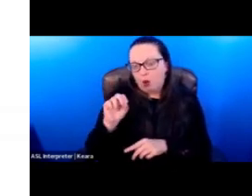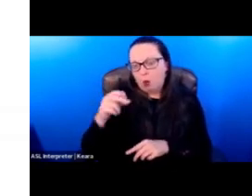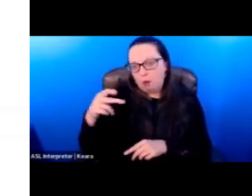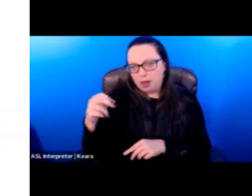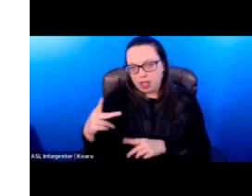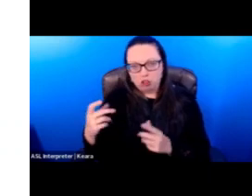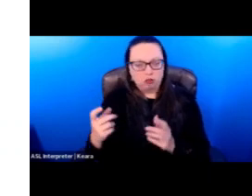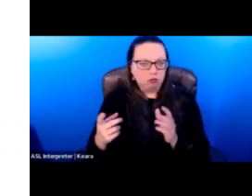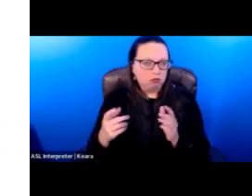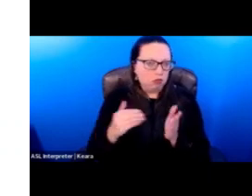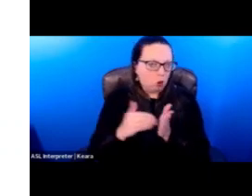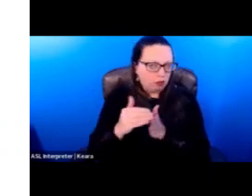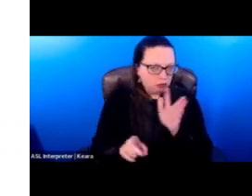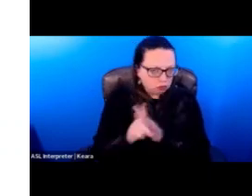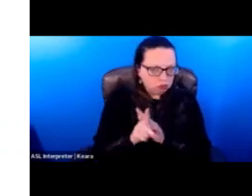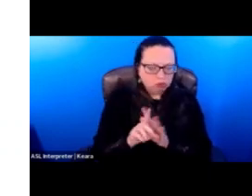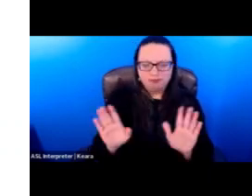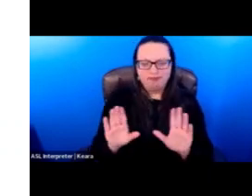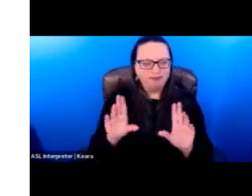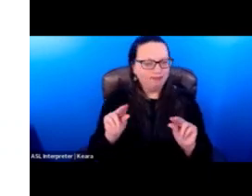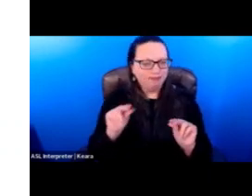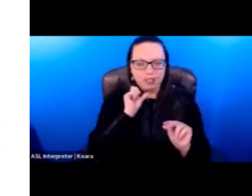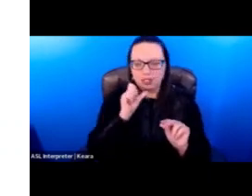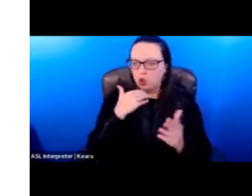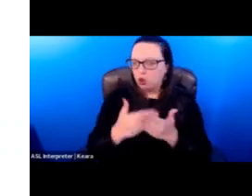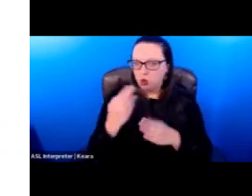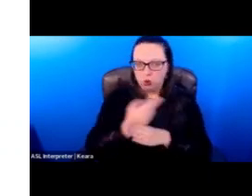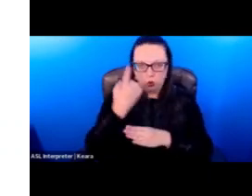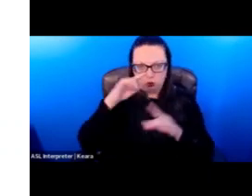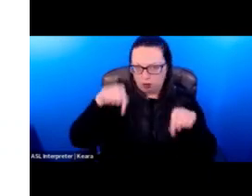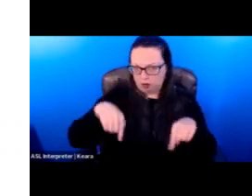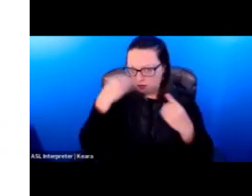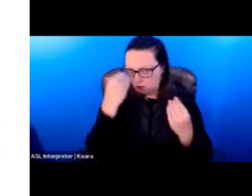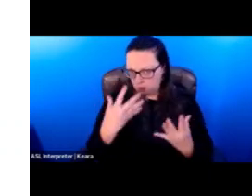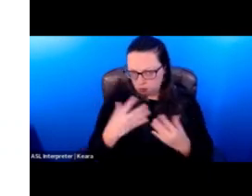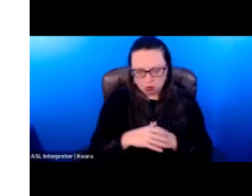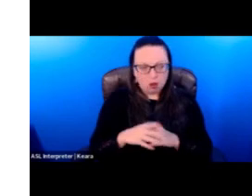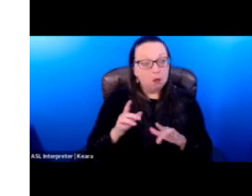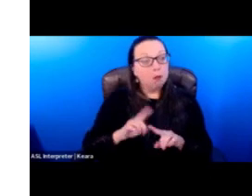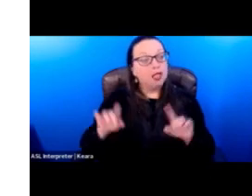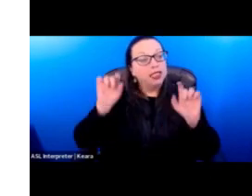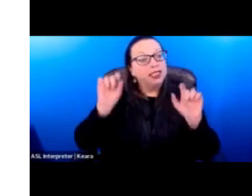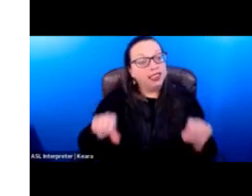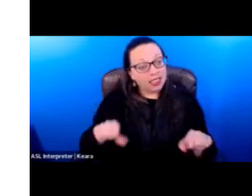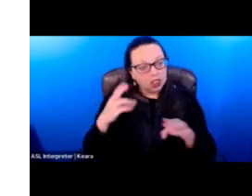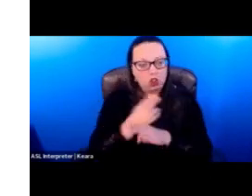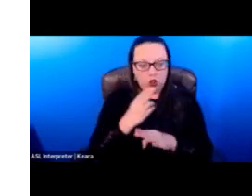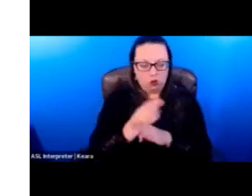not not a good use of these data next. But it can be used to examine the frequency of